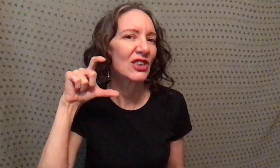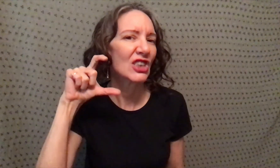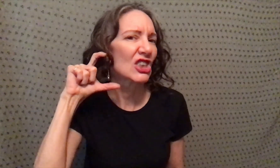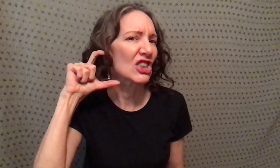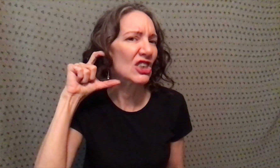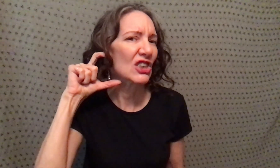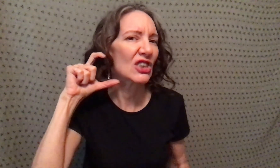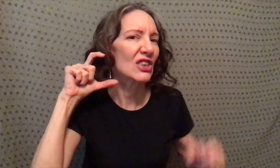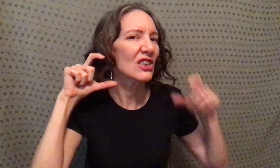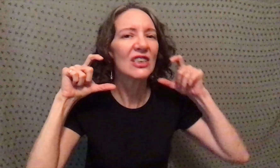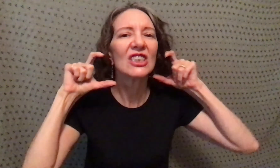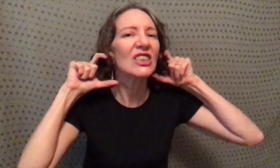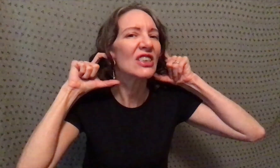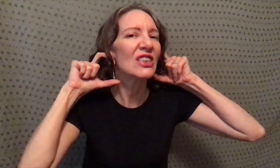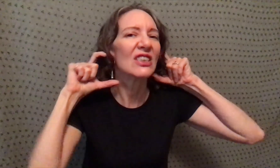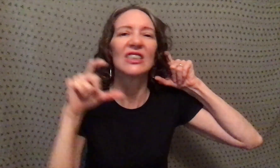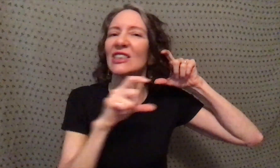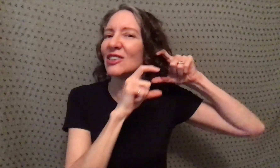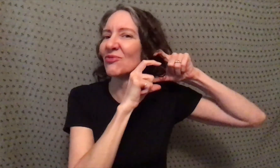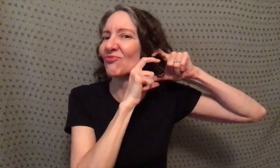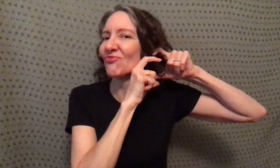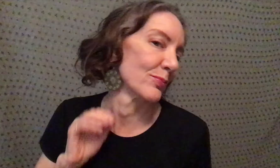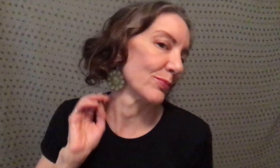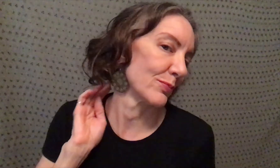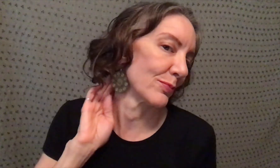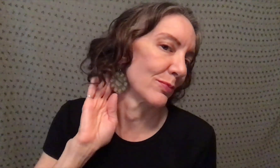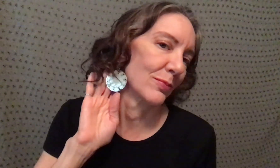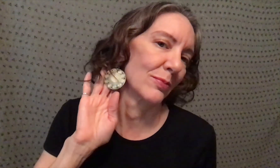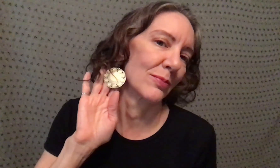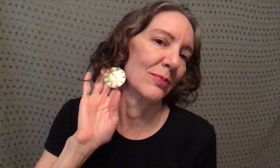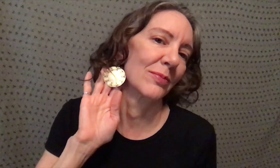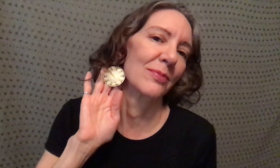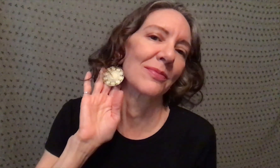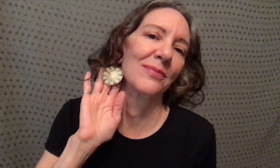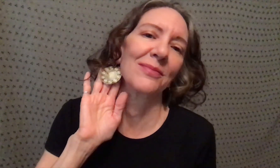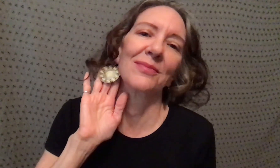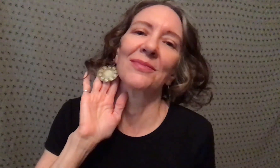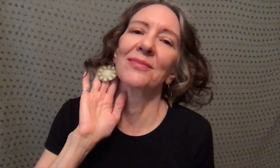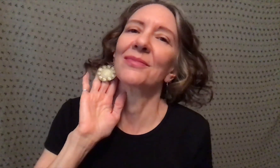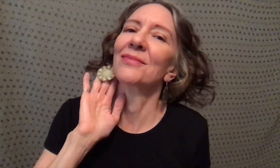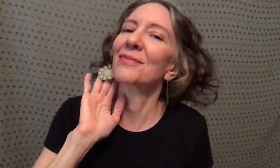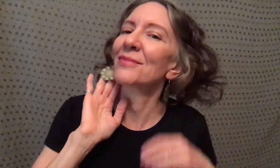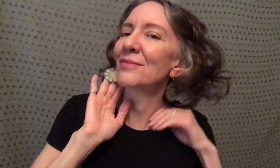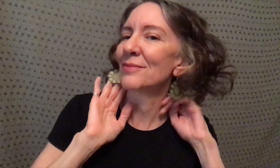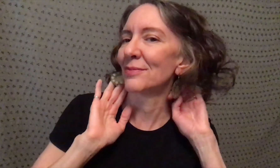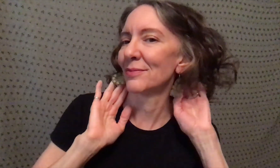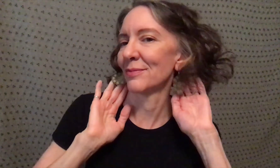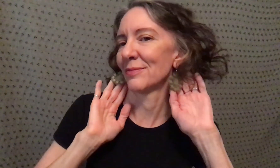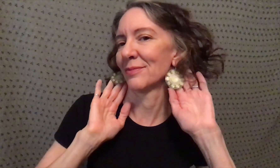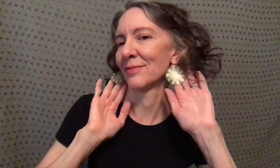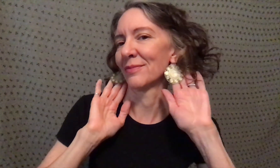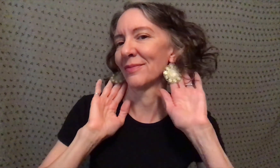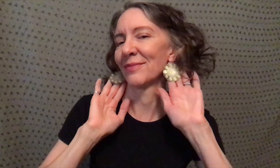Earrings, they're big, really big, big round earrings.